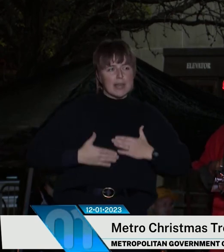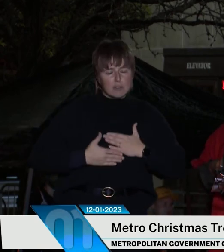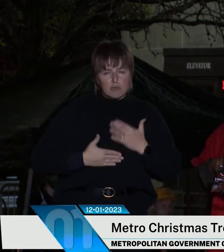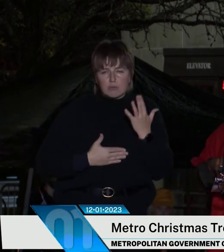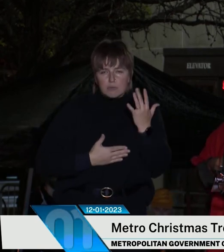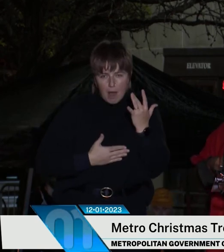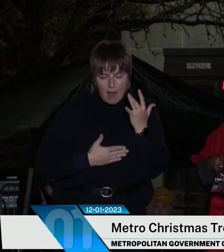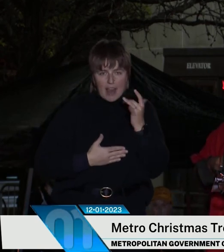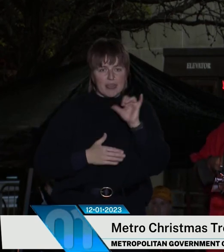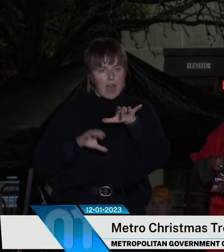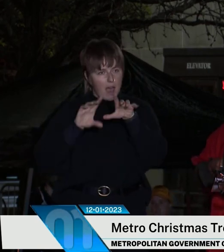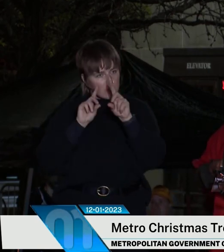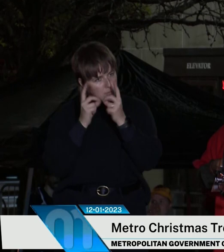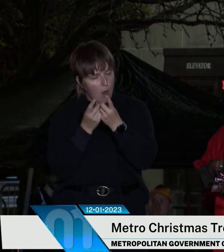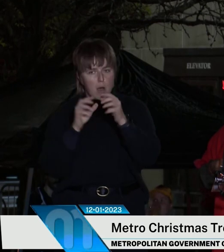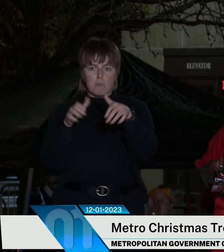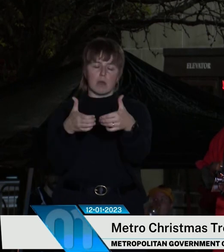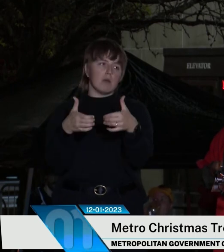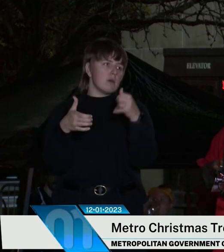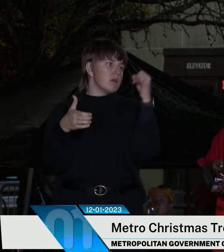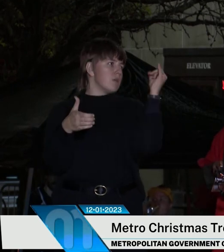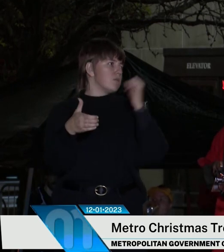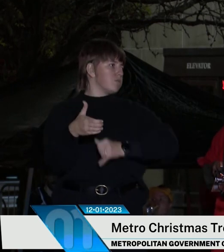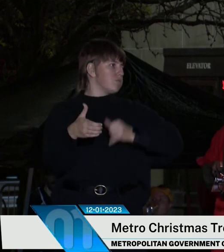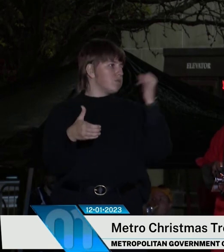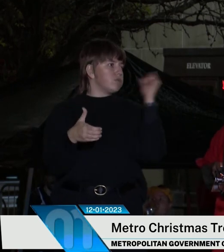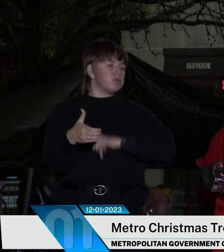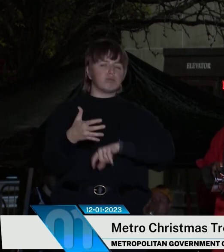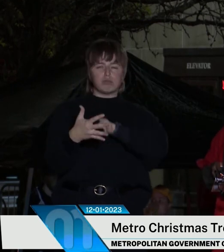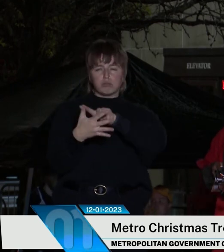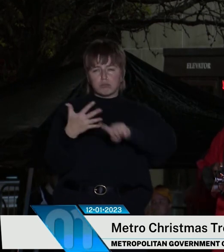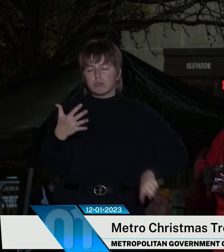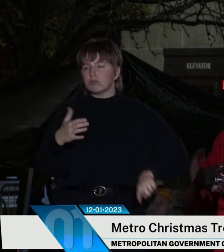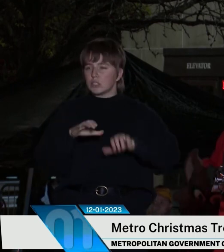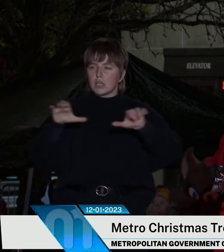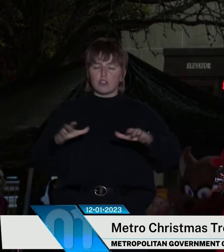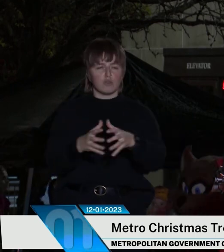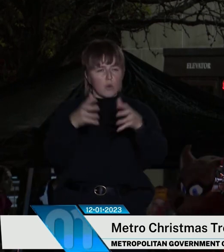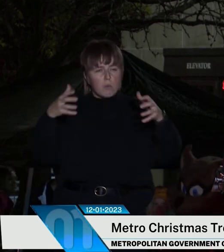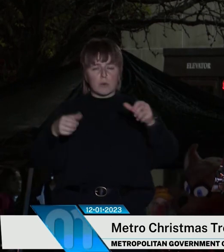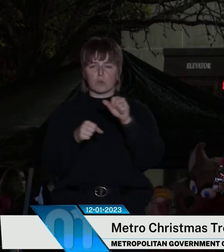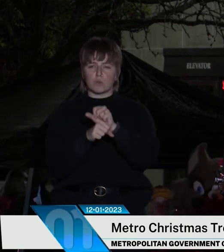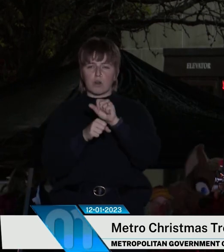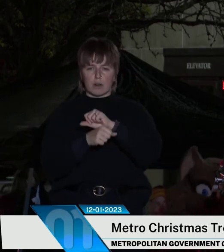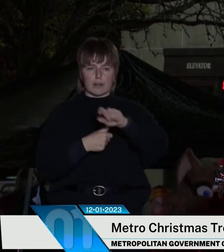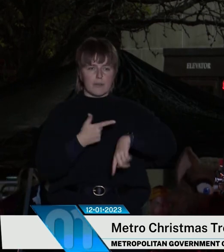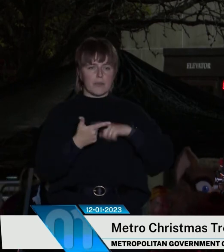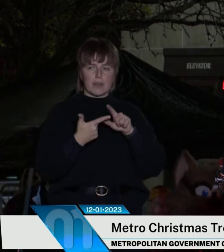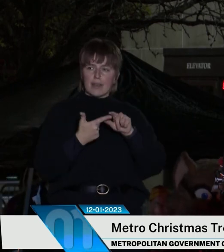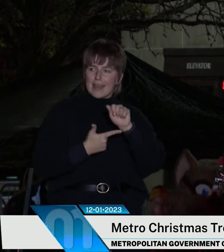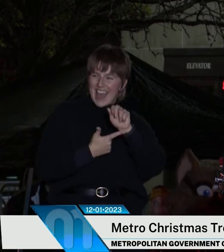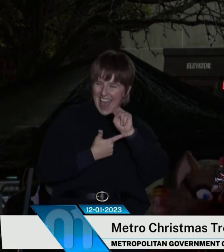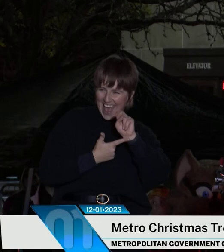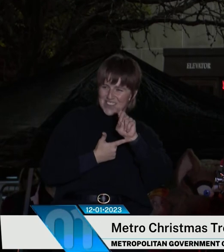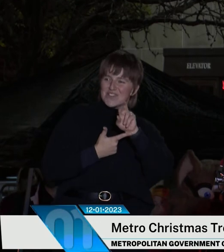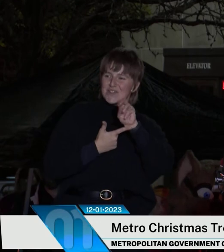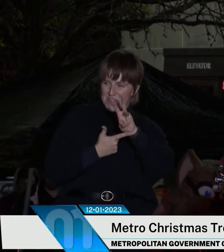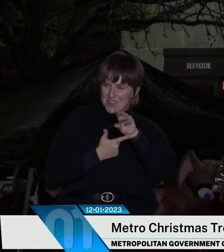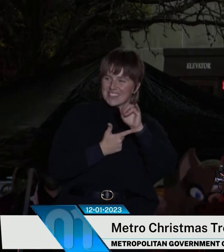SPECIAL EMPHASIS ON PARKS AND RECREATION BECAUSE THEY DO A LOT OF WORK TO HELP BRING ALL OF